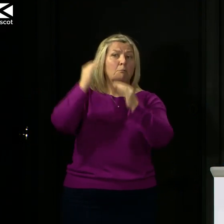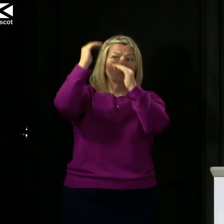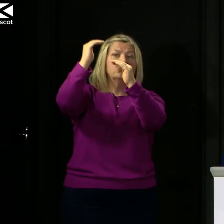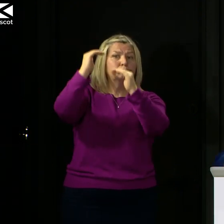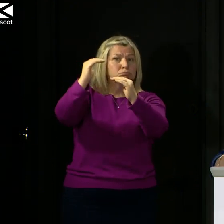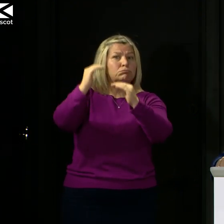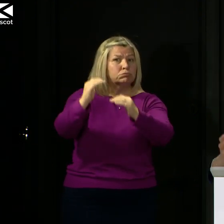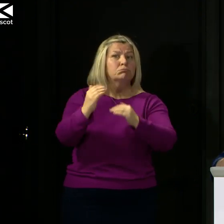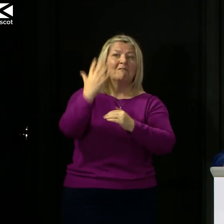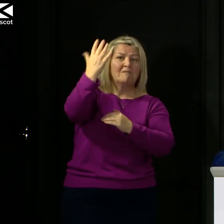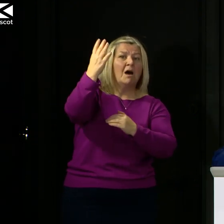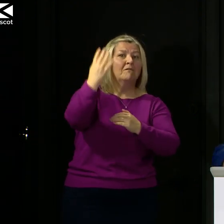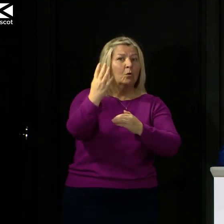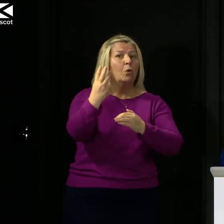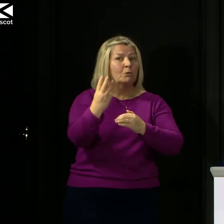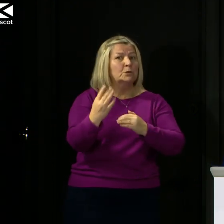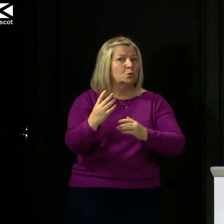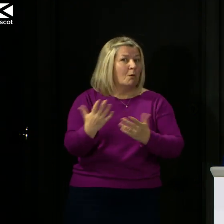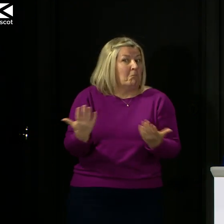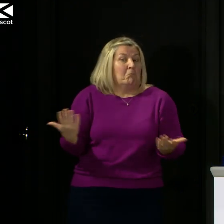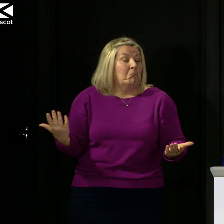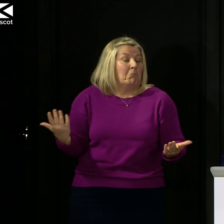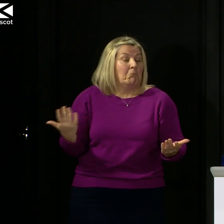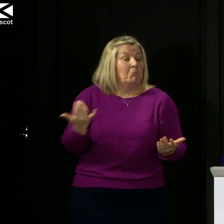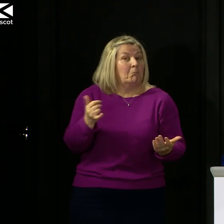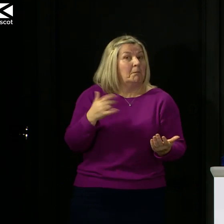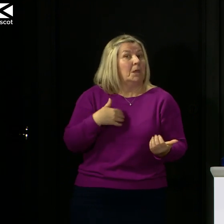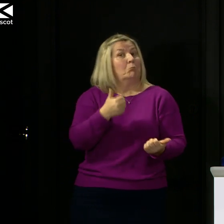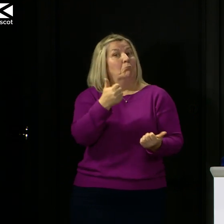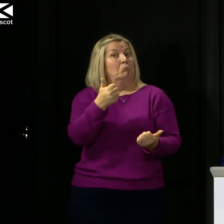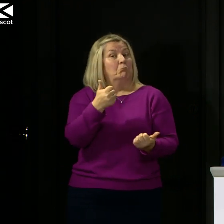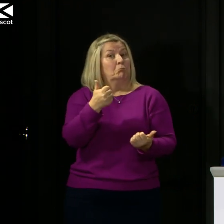to judge the decisions we make and the way in which we face those decisions, but we will